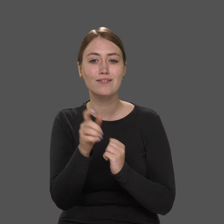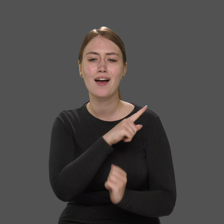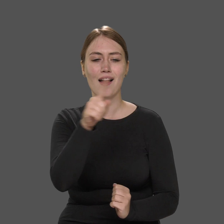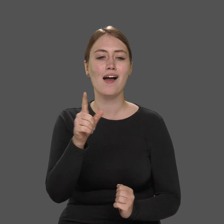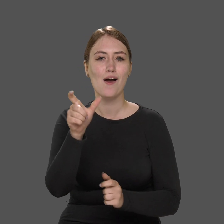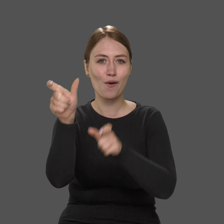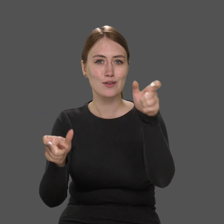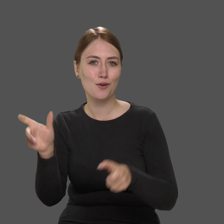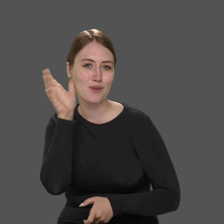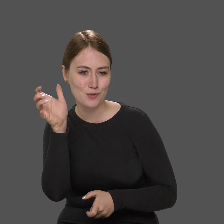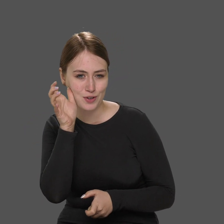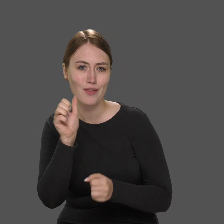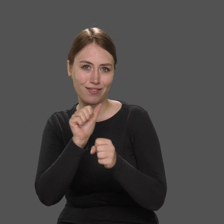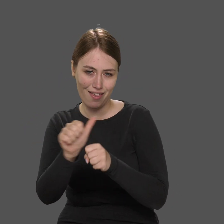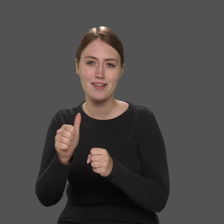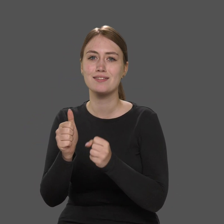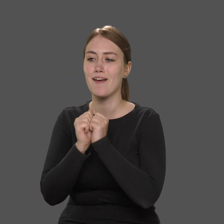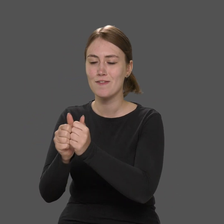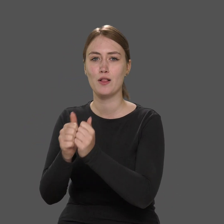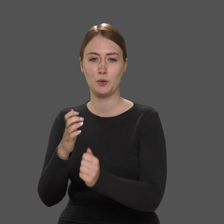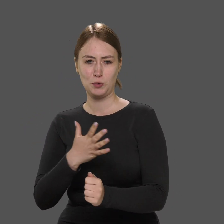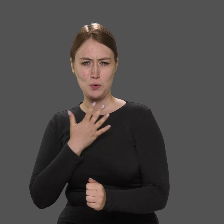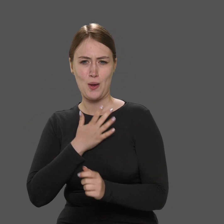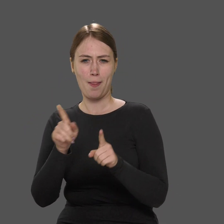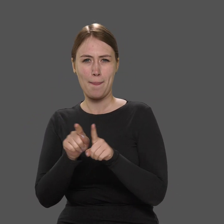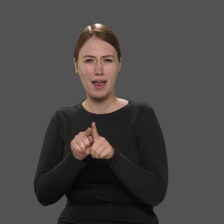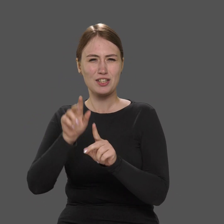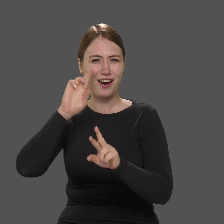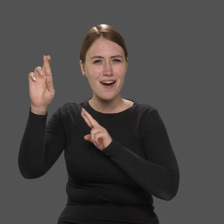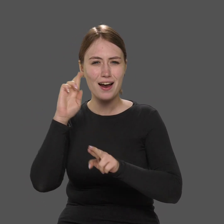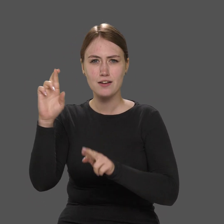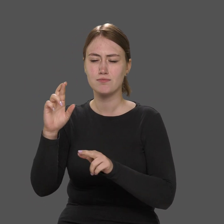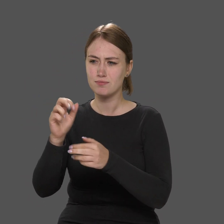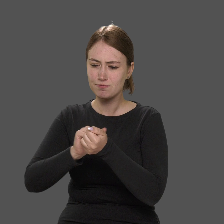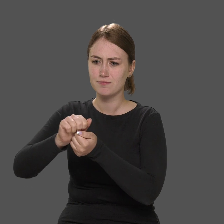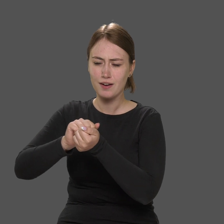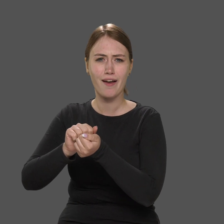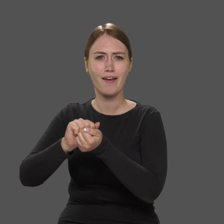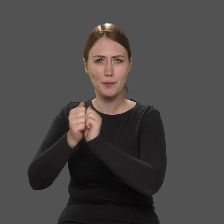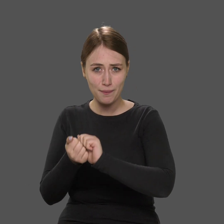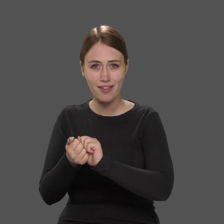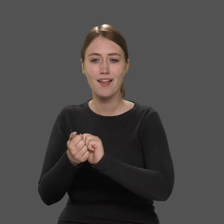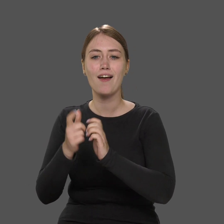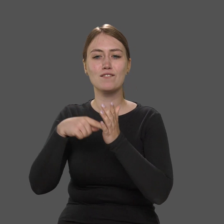which is responsible for sensing and processing rhythm in sounds,